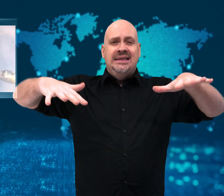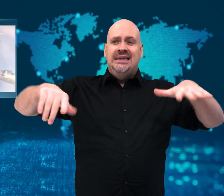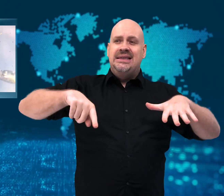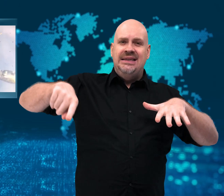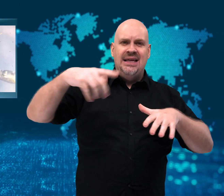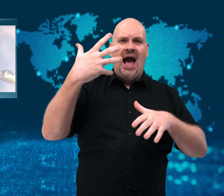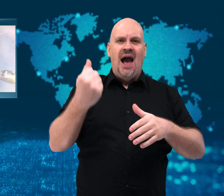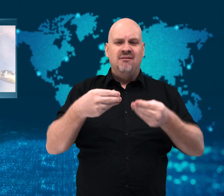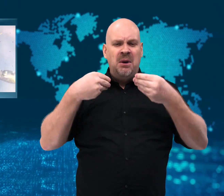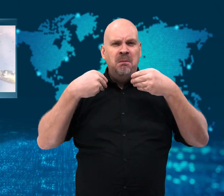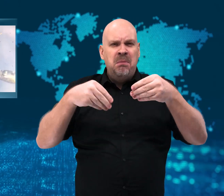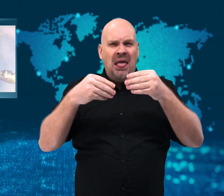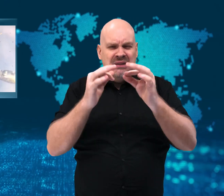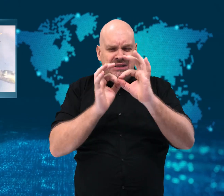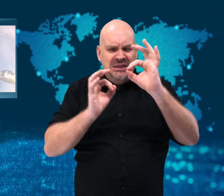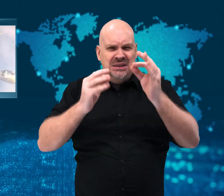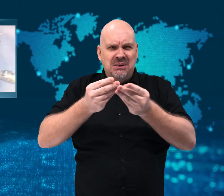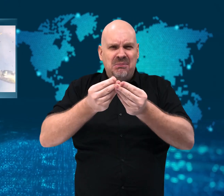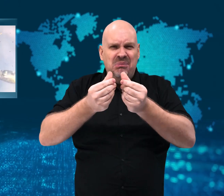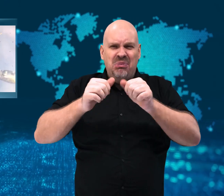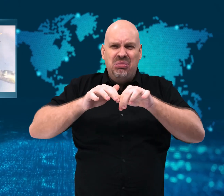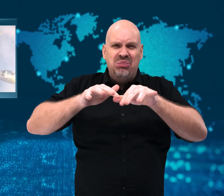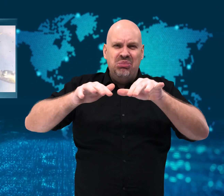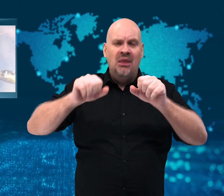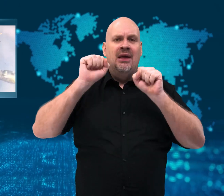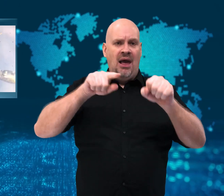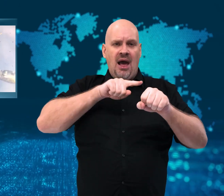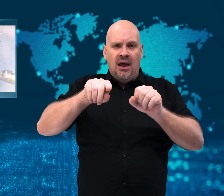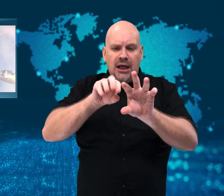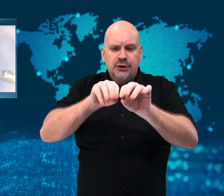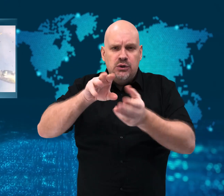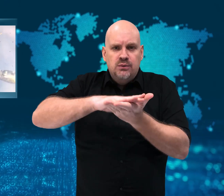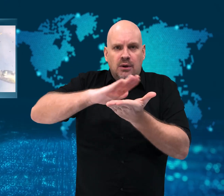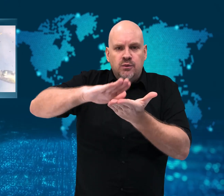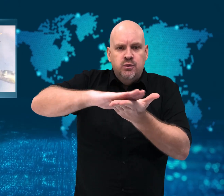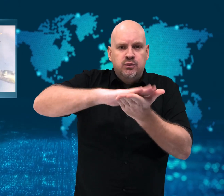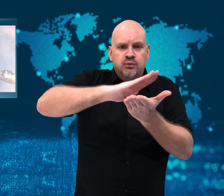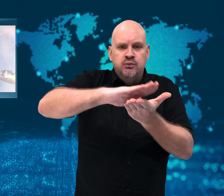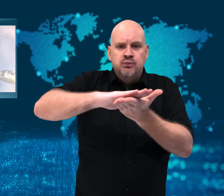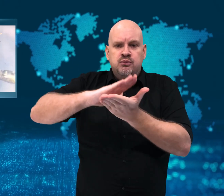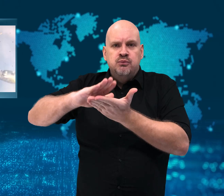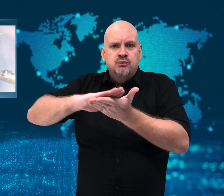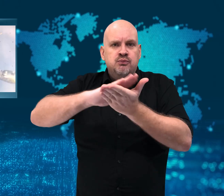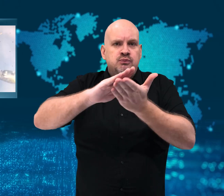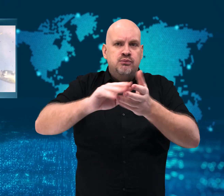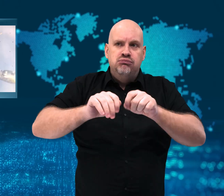such as collecting microplastics from the ocean.